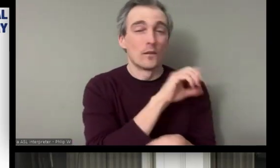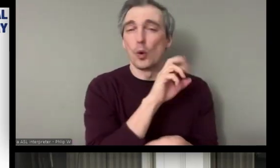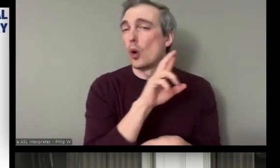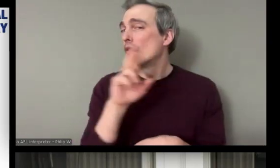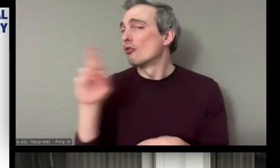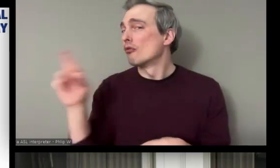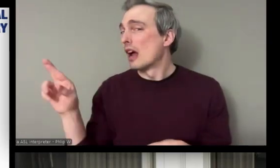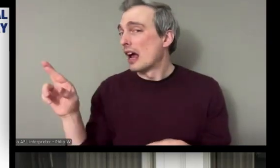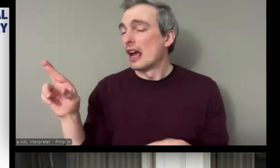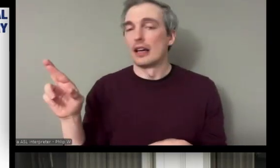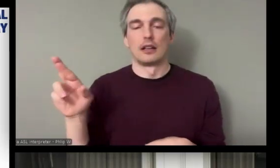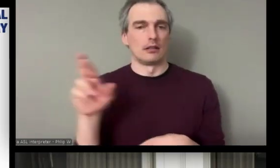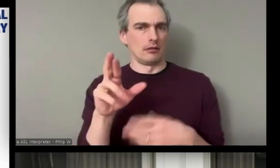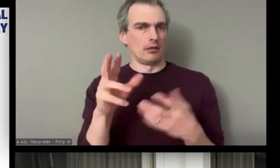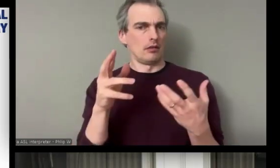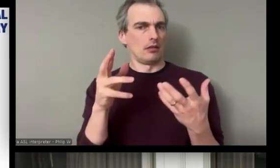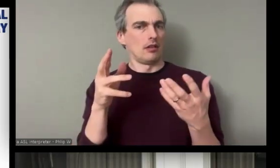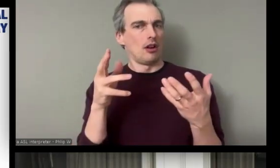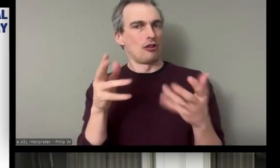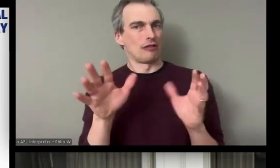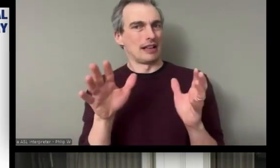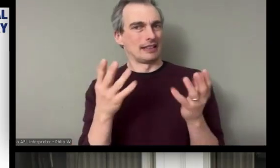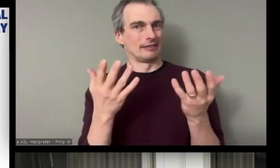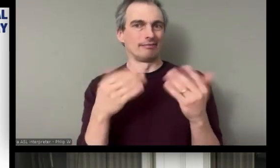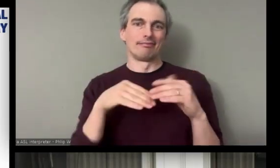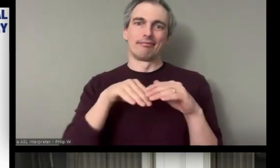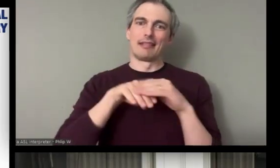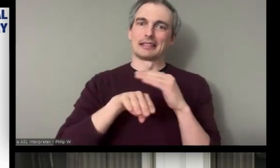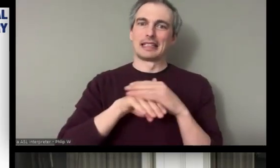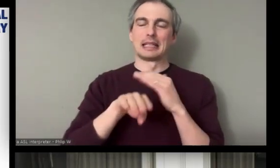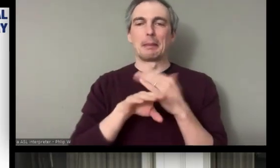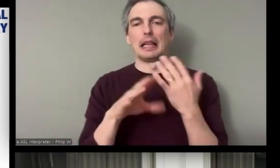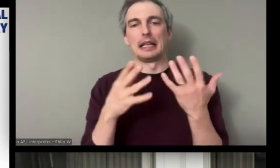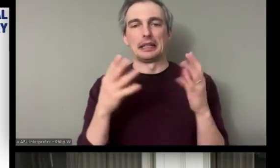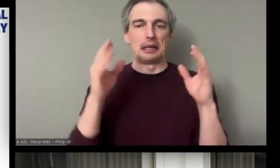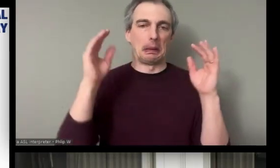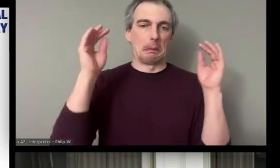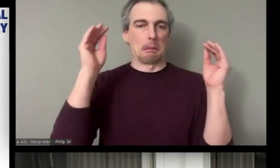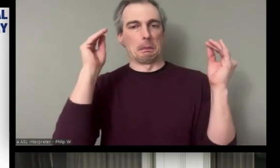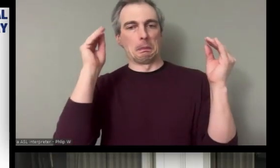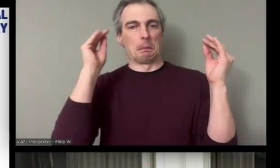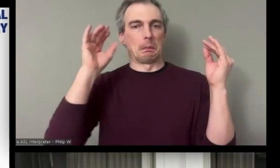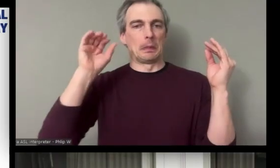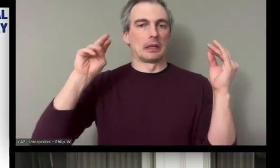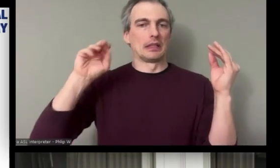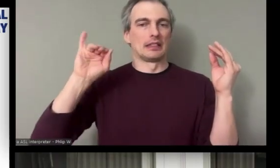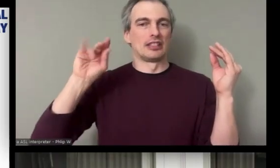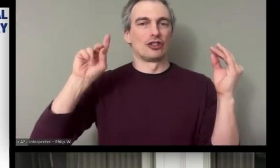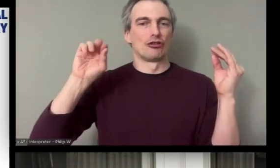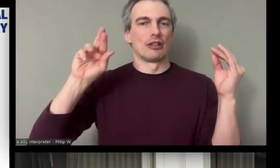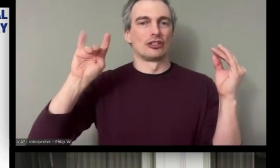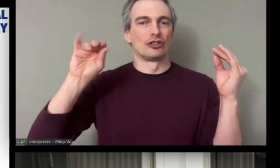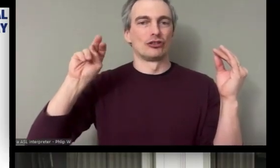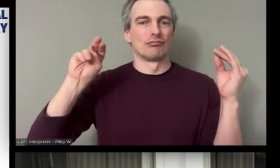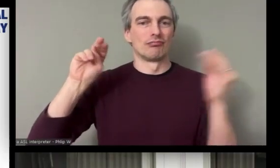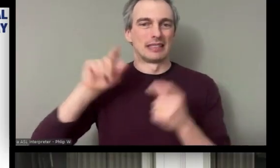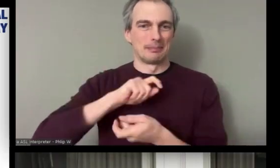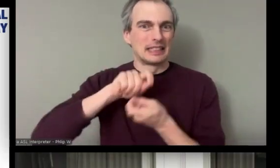becomes this new accessibility consideration from this platform. And it's not something that necessarily had to be thought